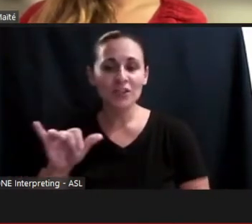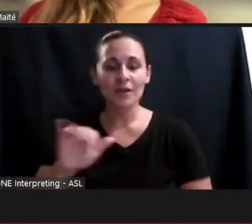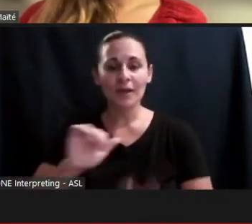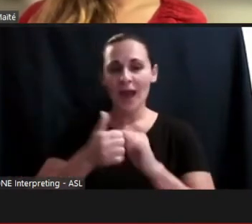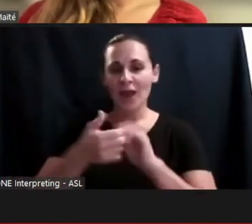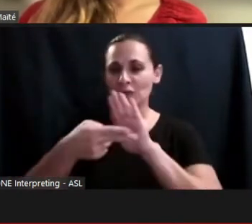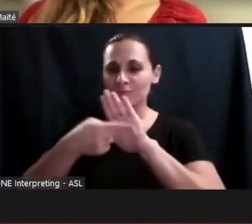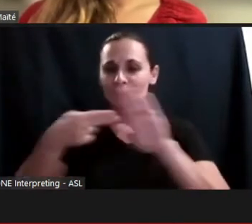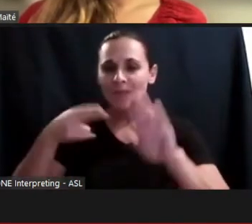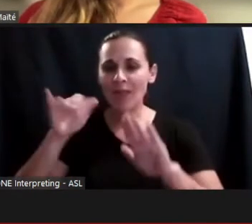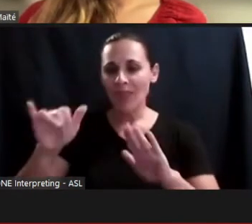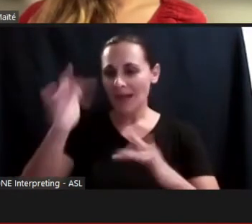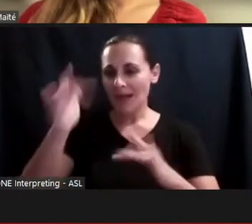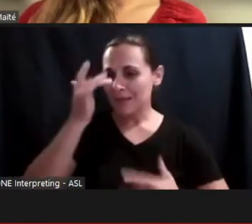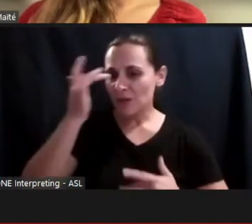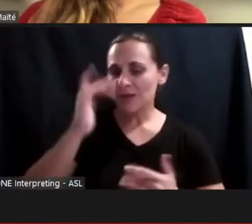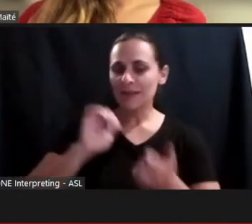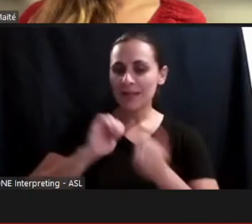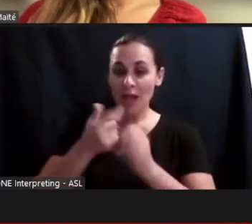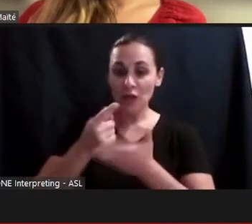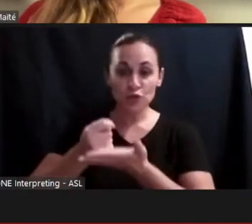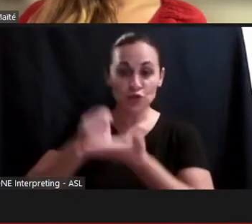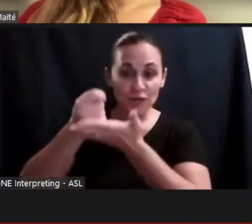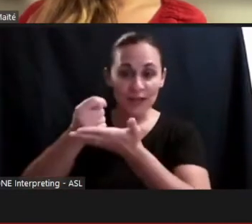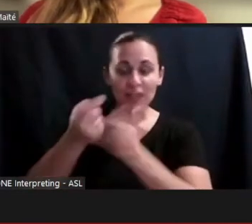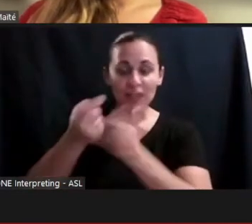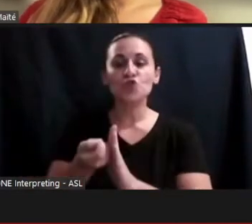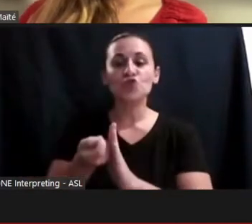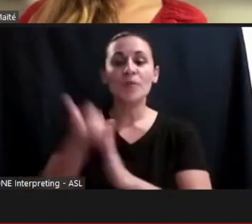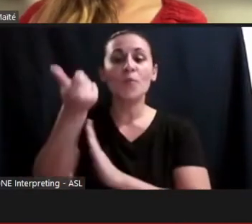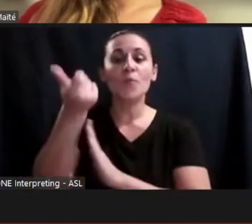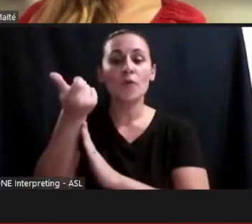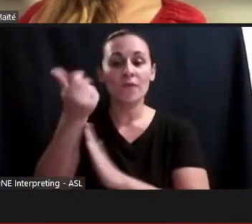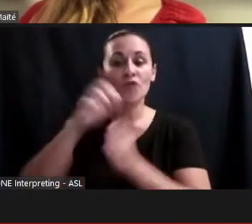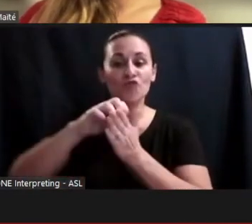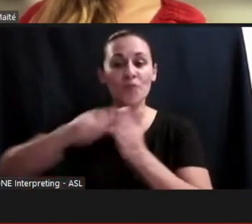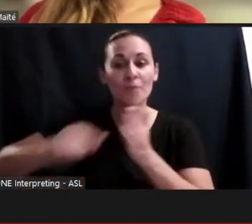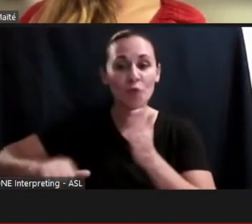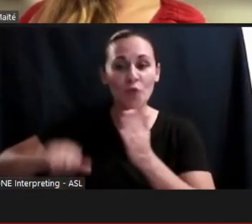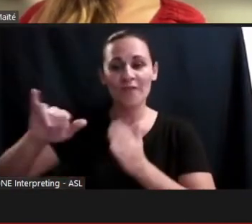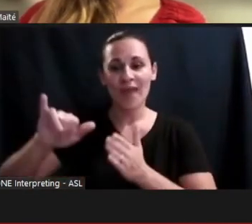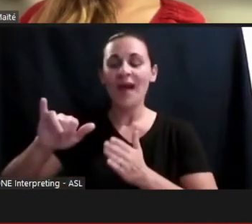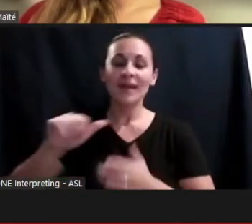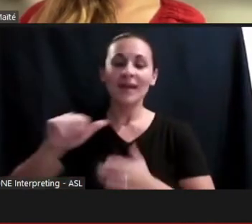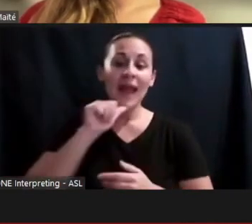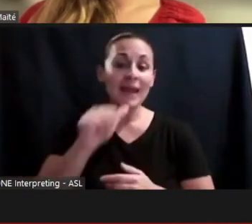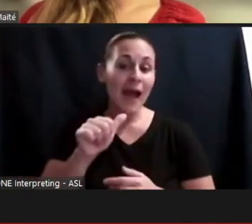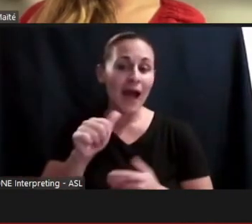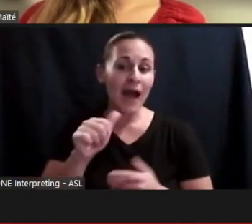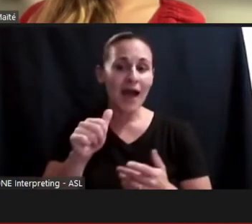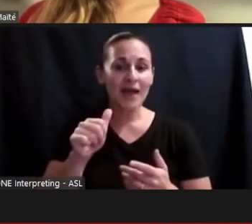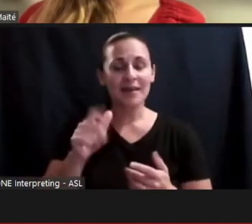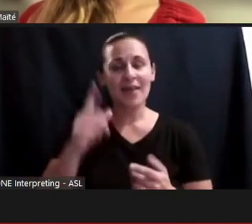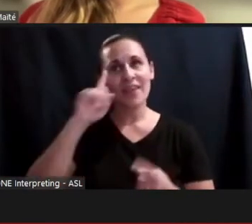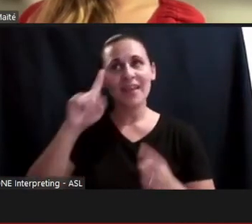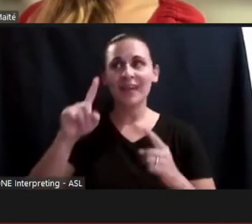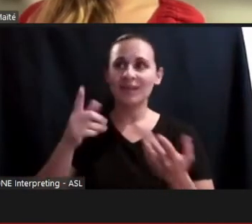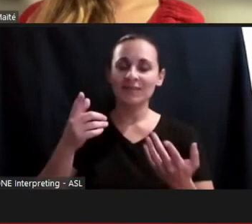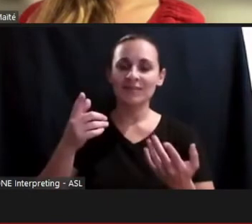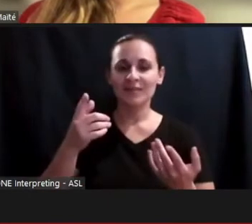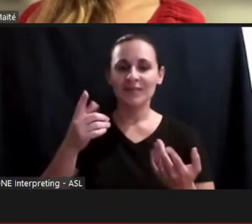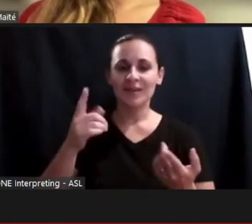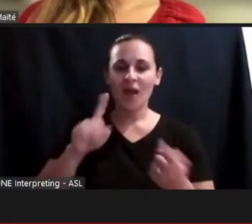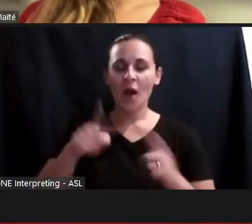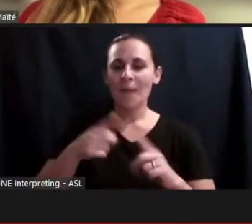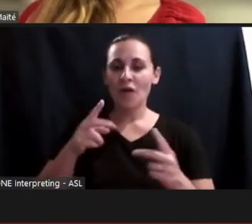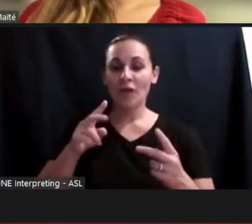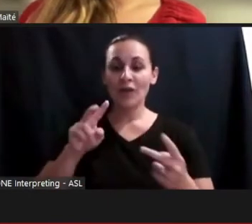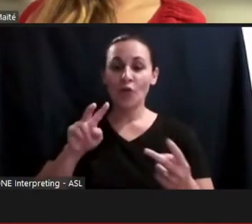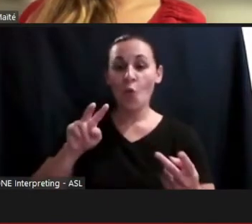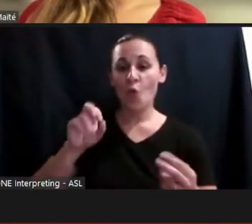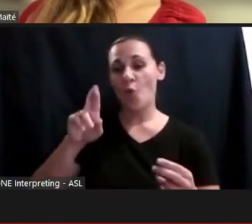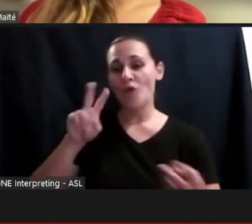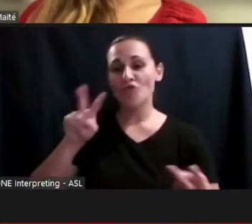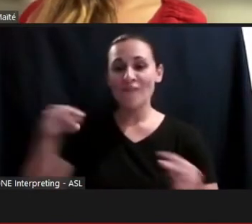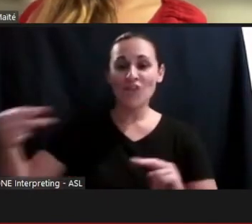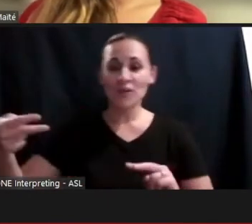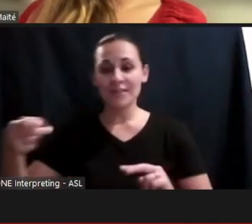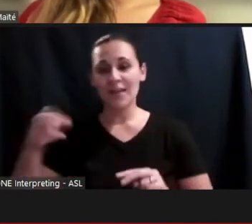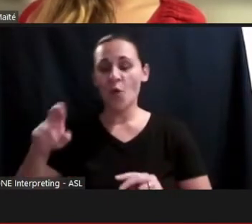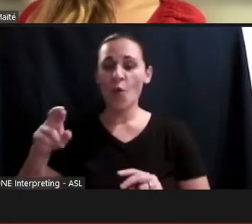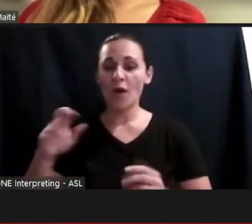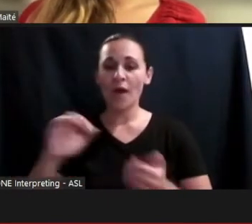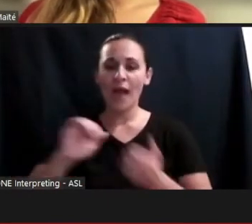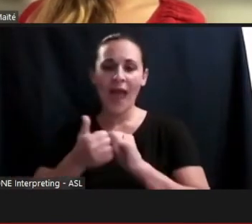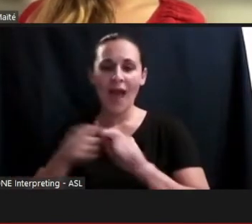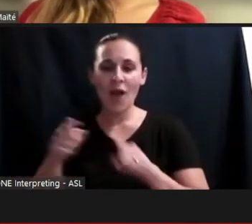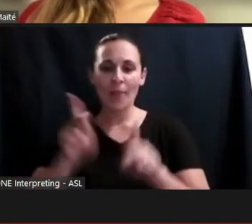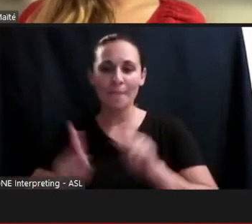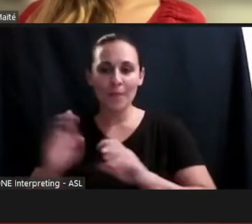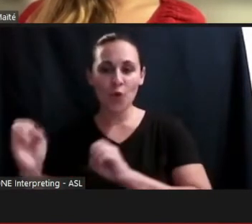the pathology in order to remove the pathology rather than thinking about how you reverse it. So